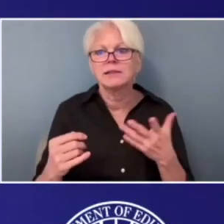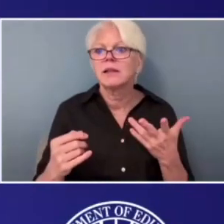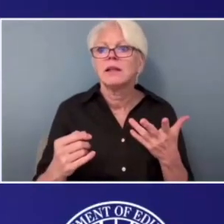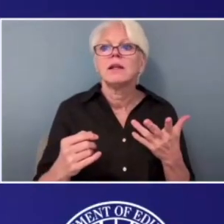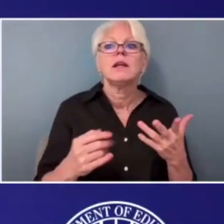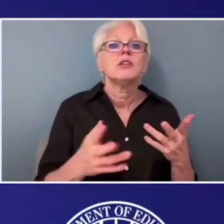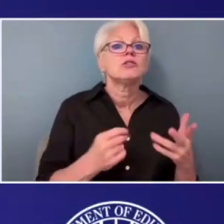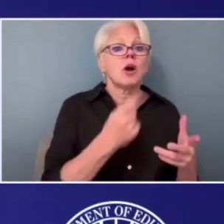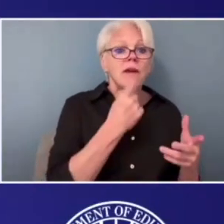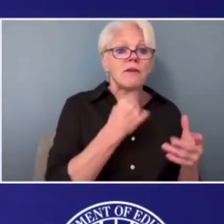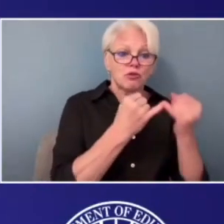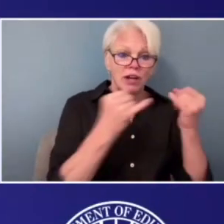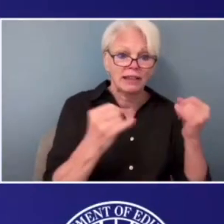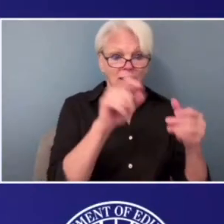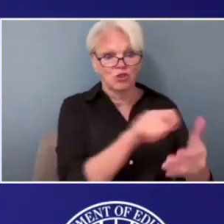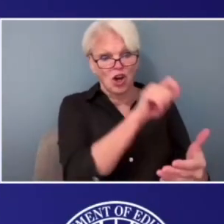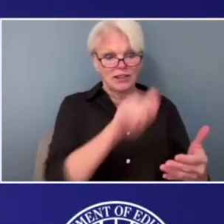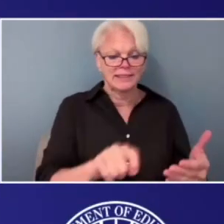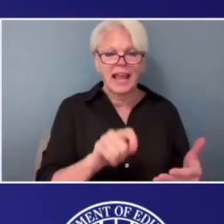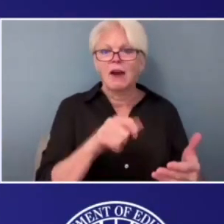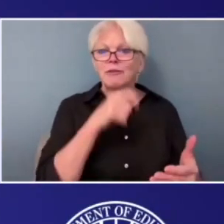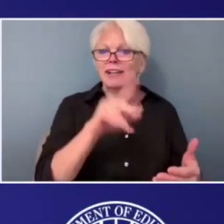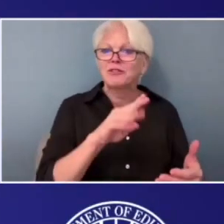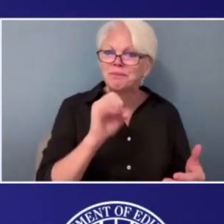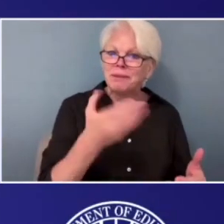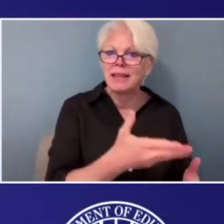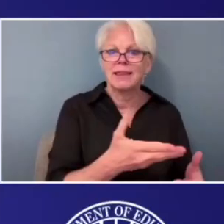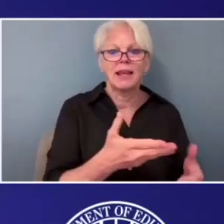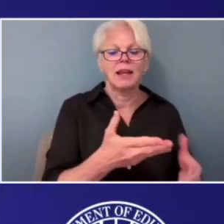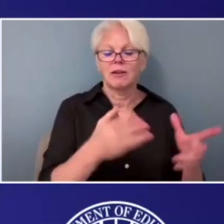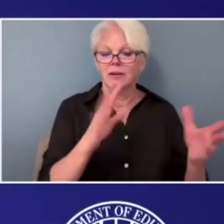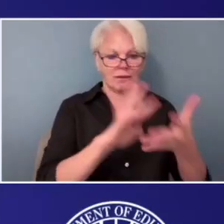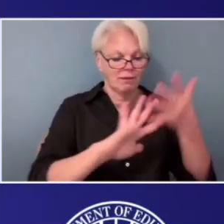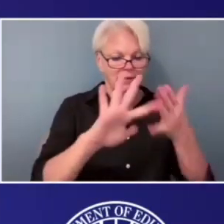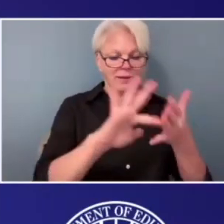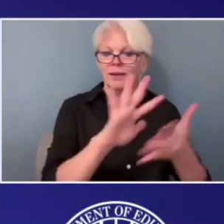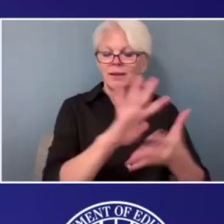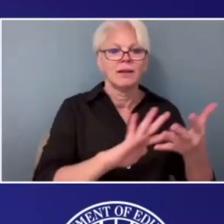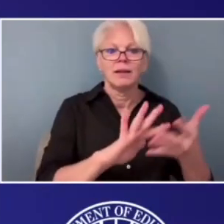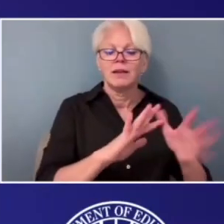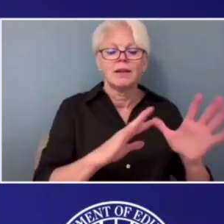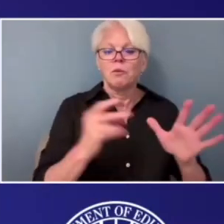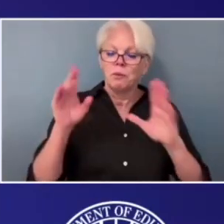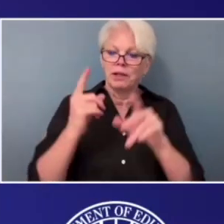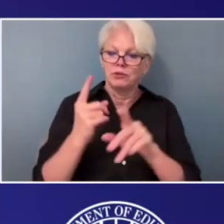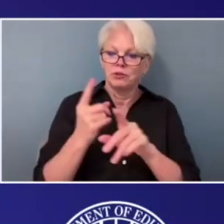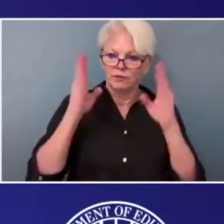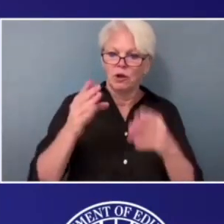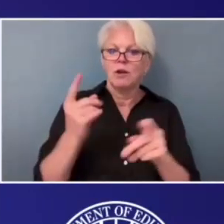of times, and don't need to be there and don't need to take us away from the appropriate red text that we're trying to get through. Okay?